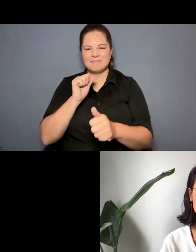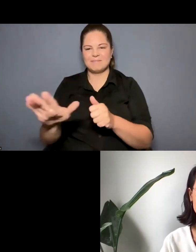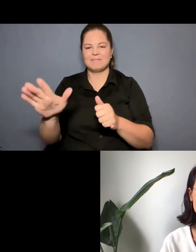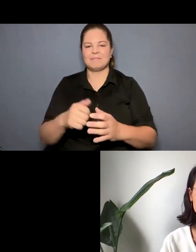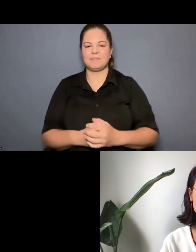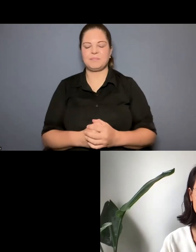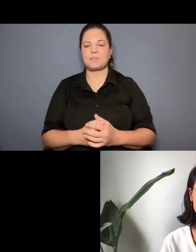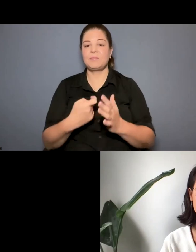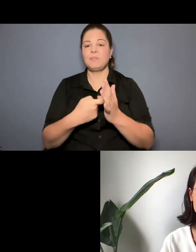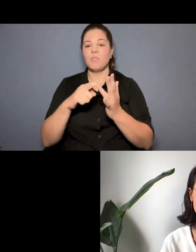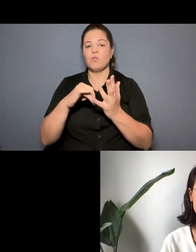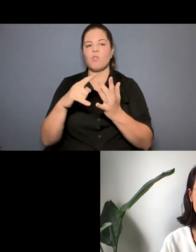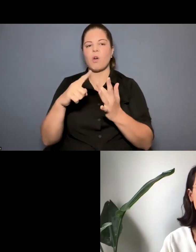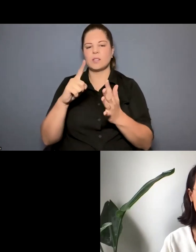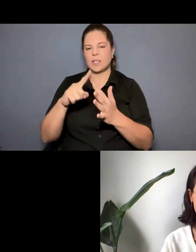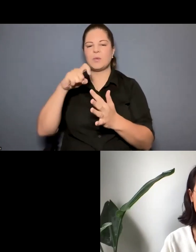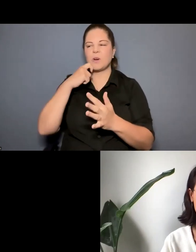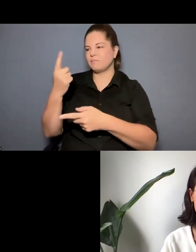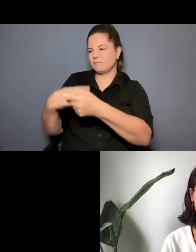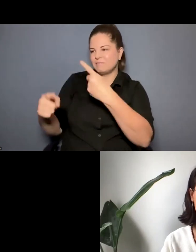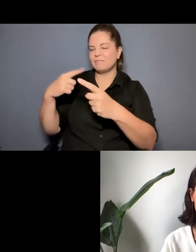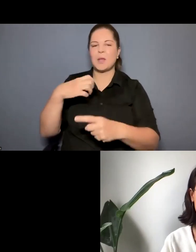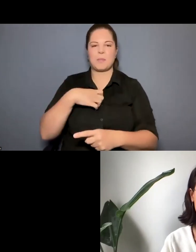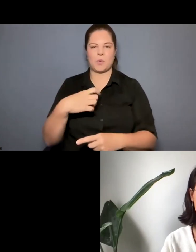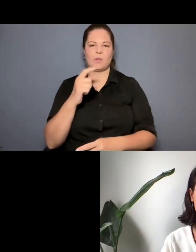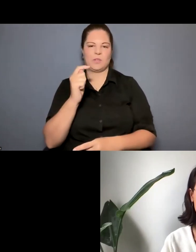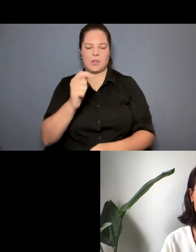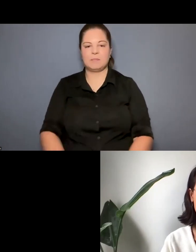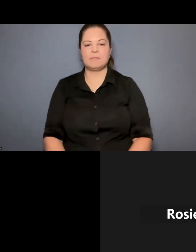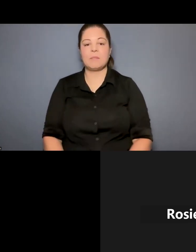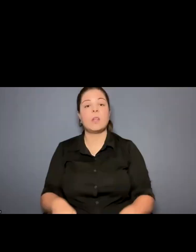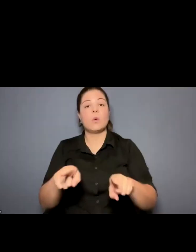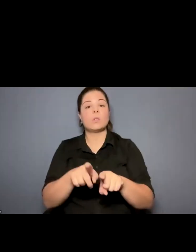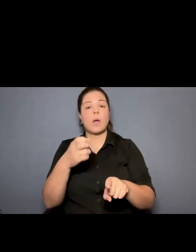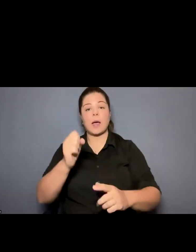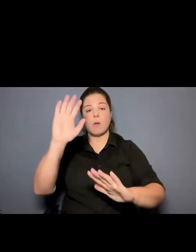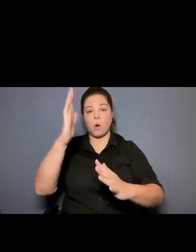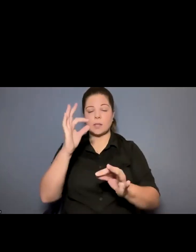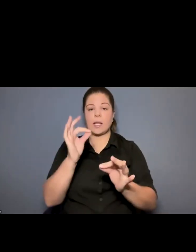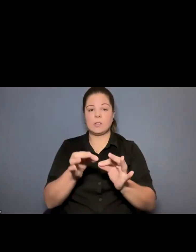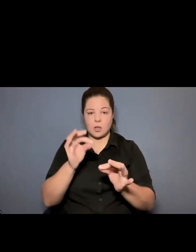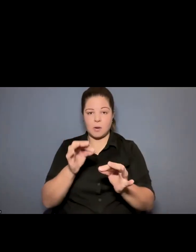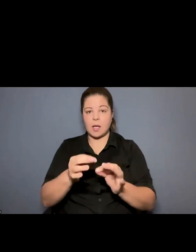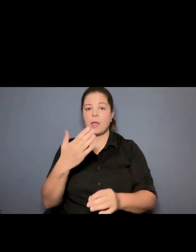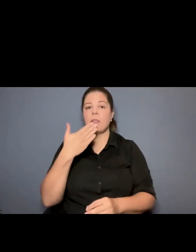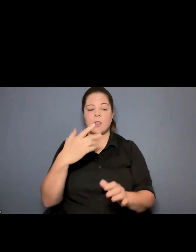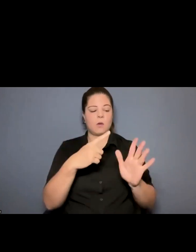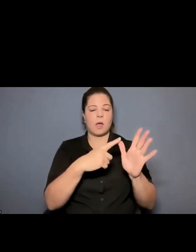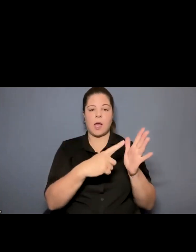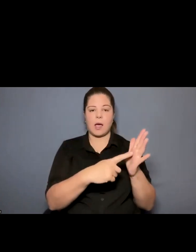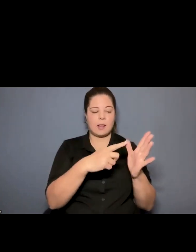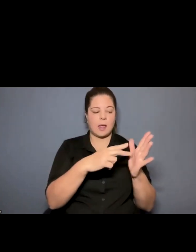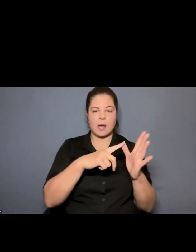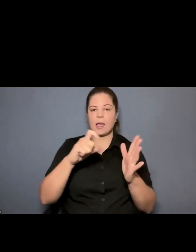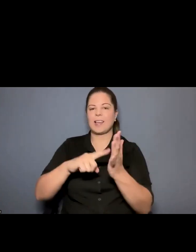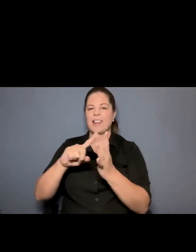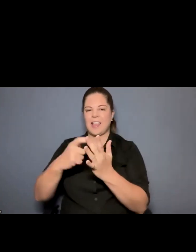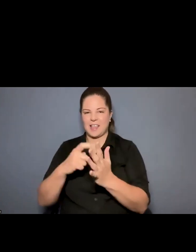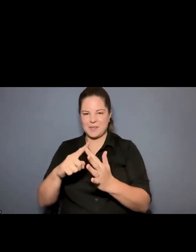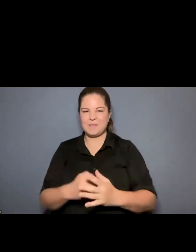back soon. We are also joined by our AUSLAN interpreters. Thank you, Alana and Clare. So,